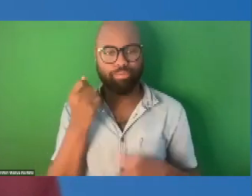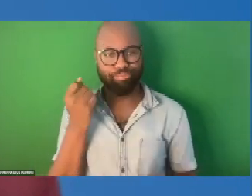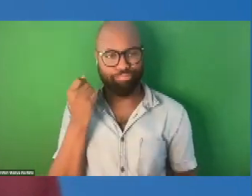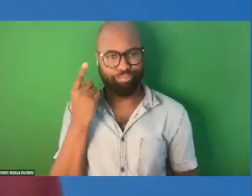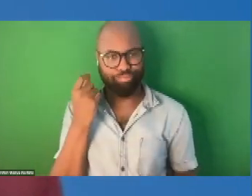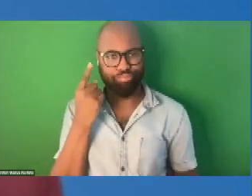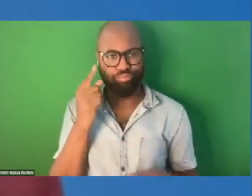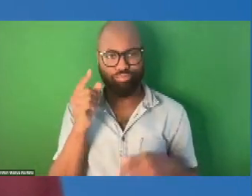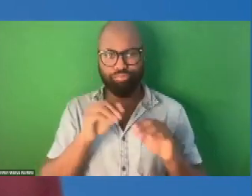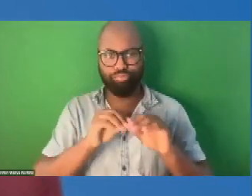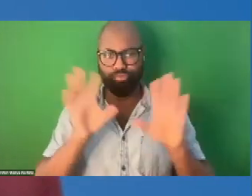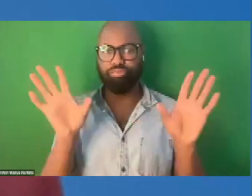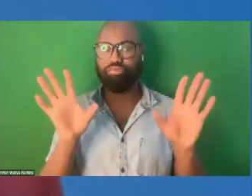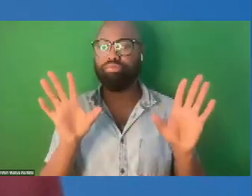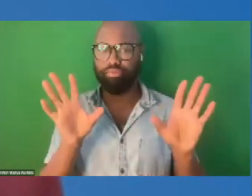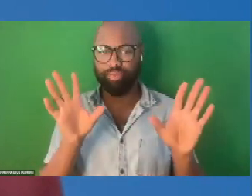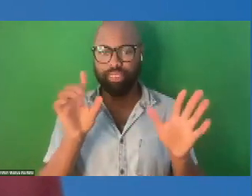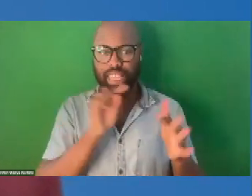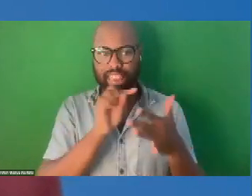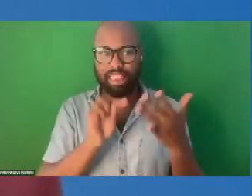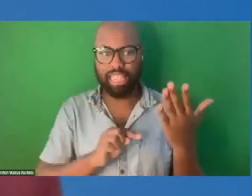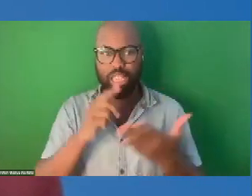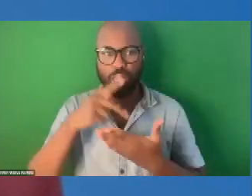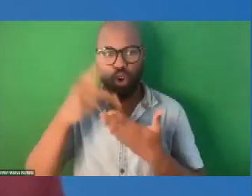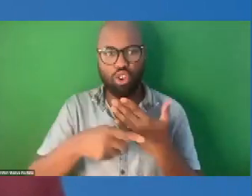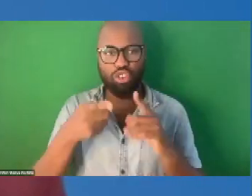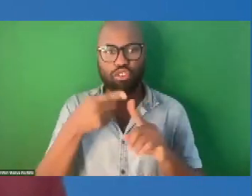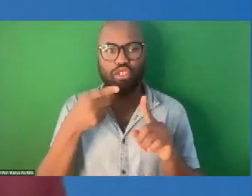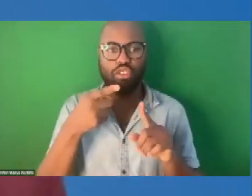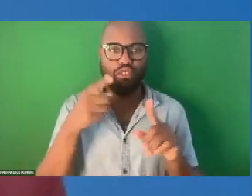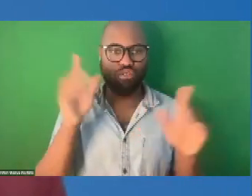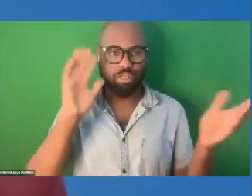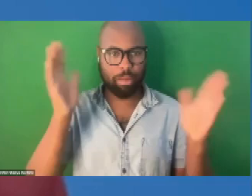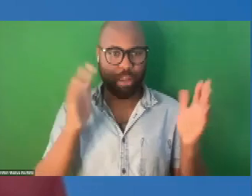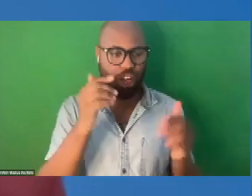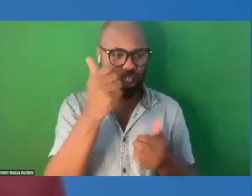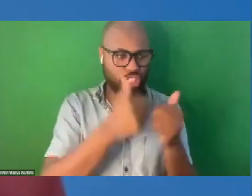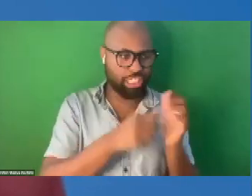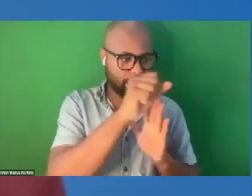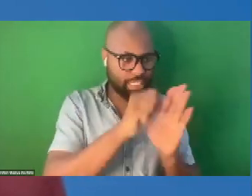these programs from state to state, help people navigate them.